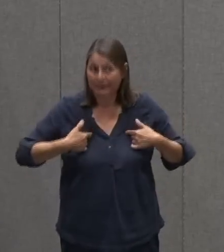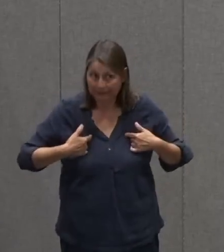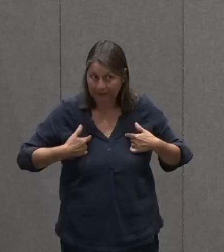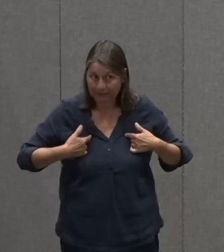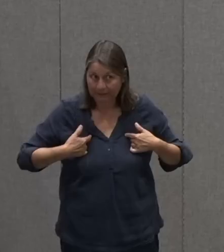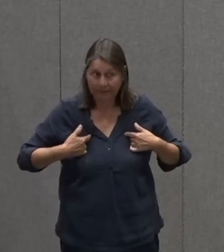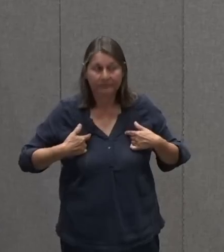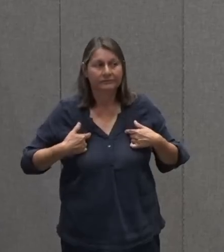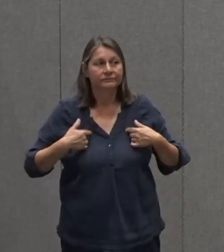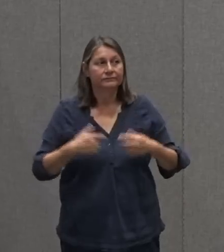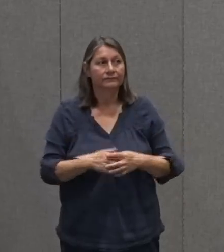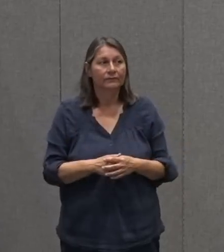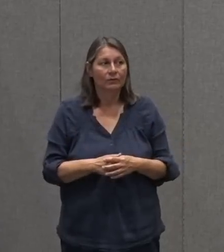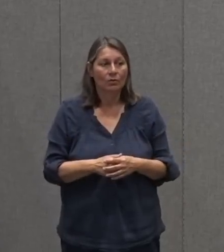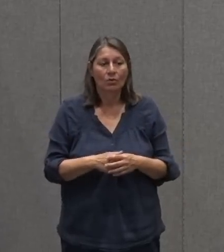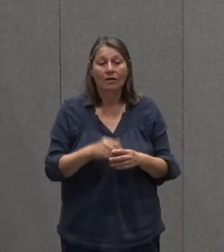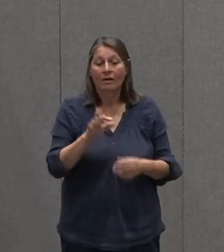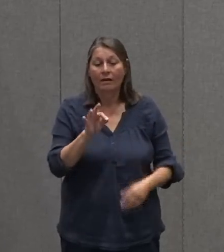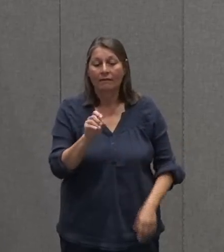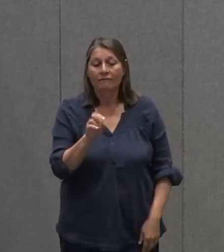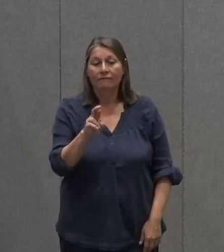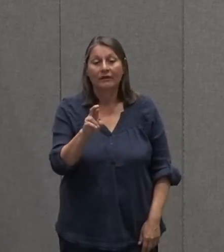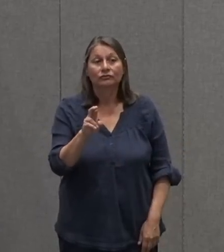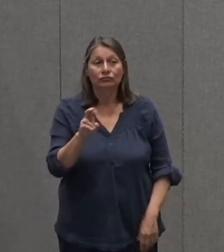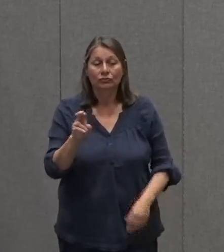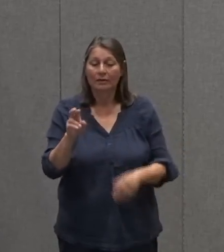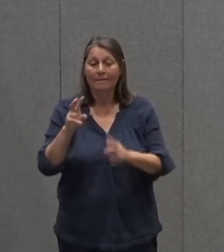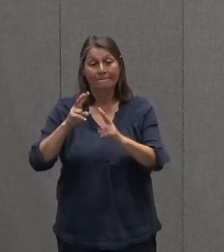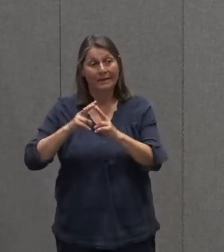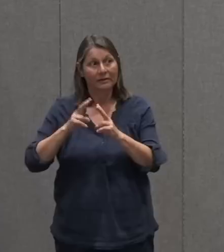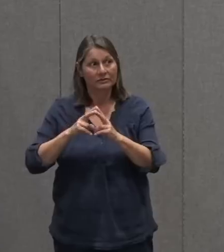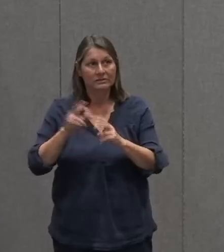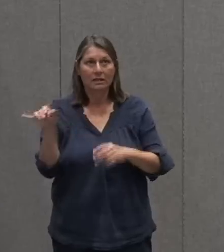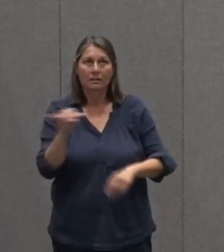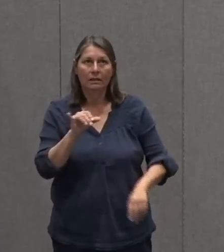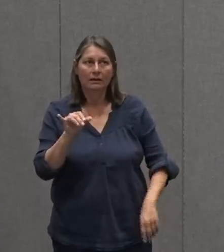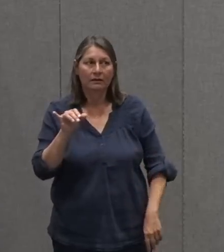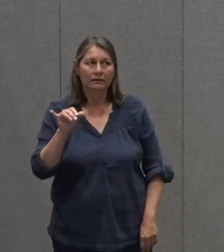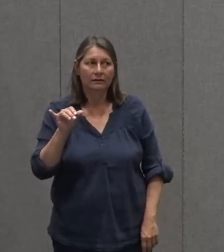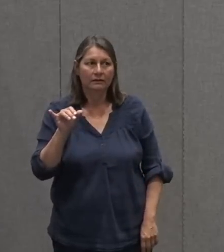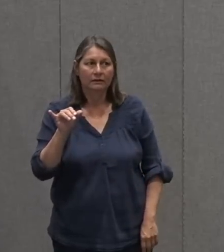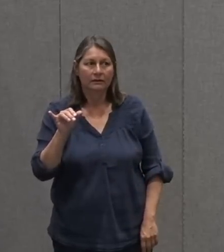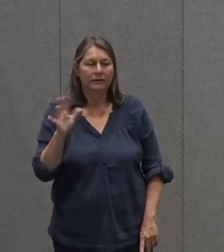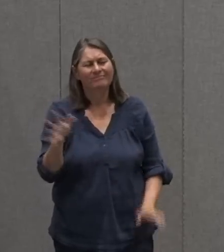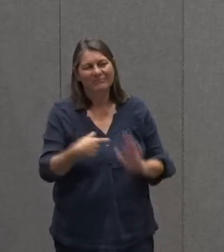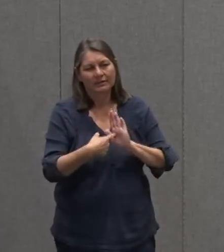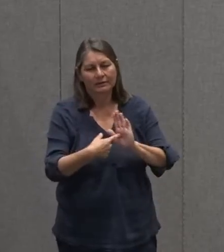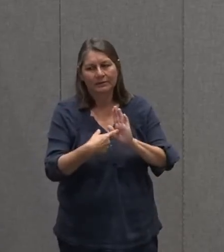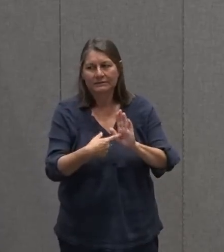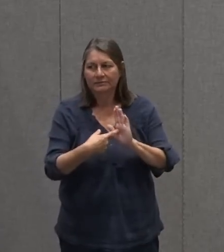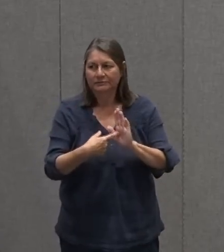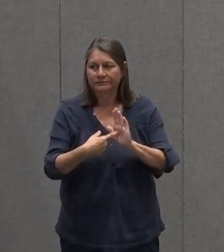or factor pairs, putting factor pairs together like one. Let me give you an example of what I mean by that